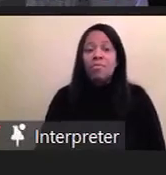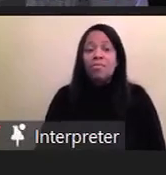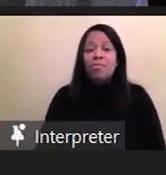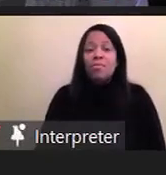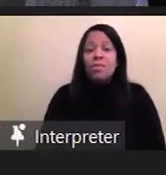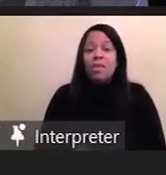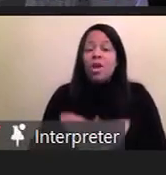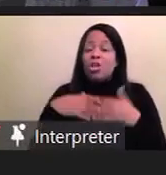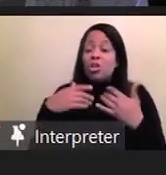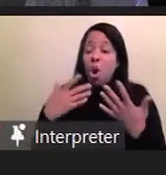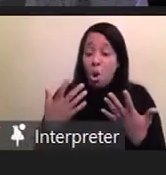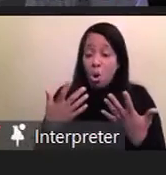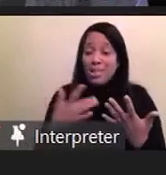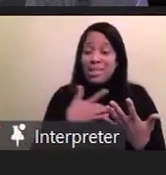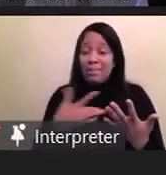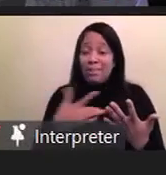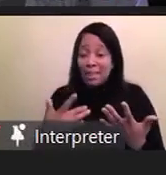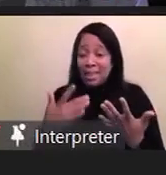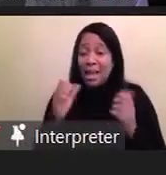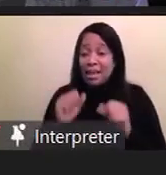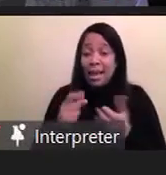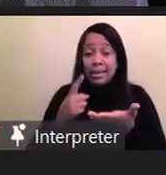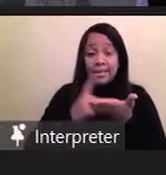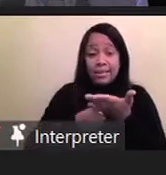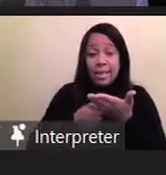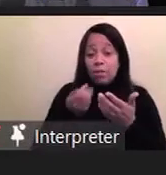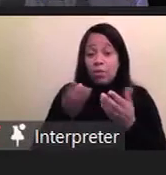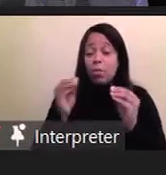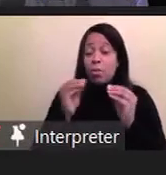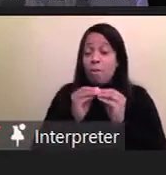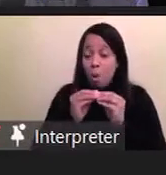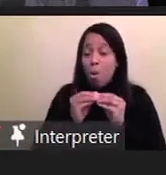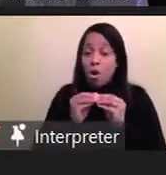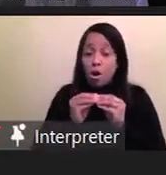practical considerations, like setup and testing or tech